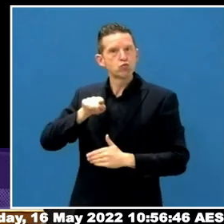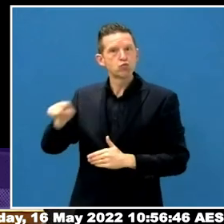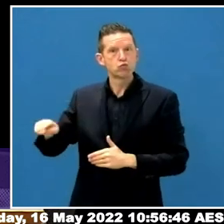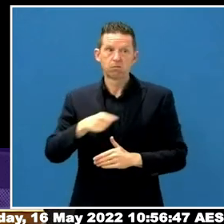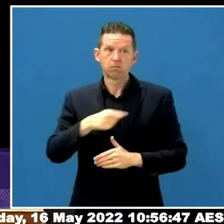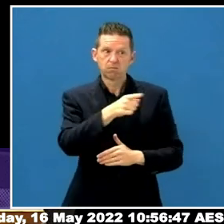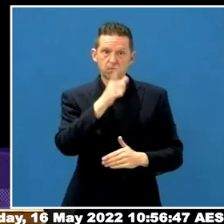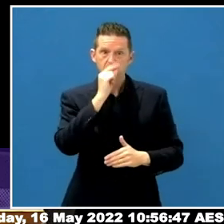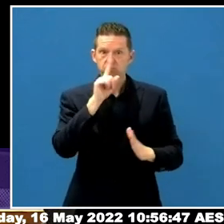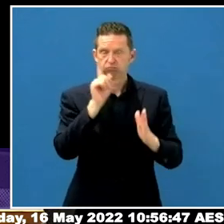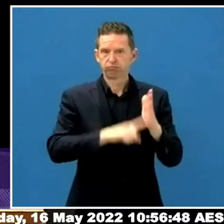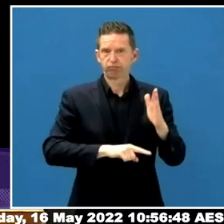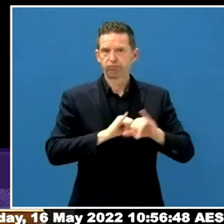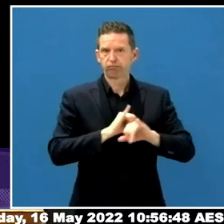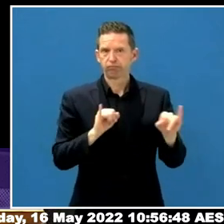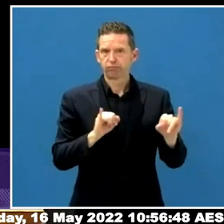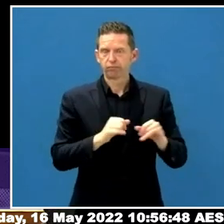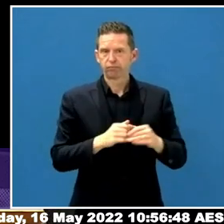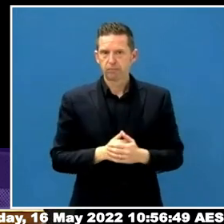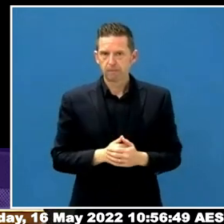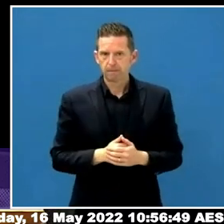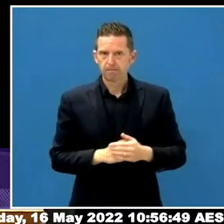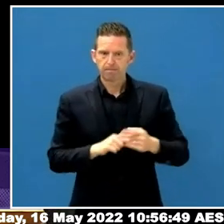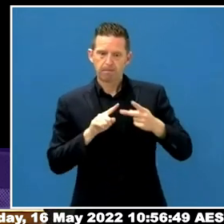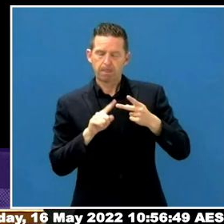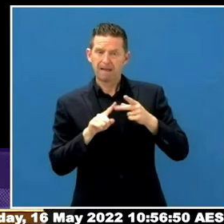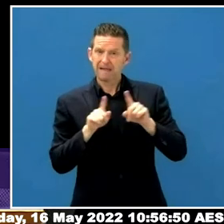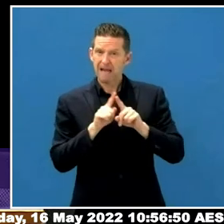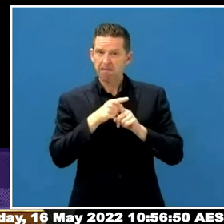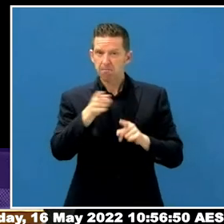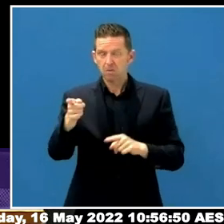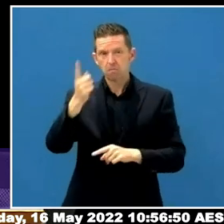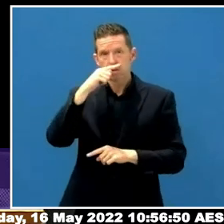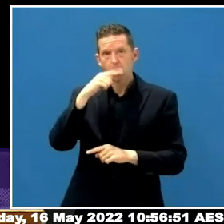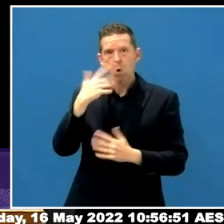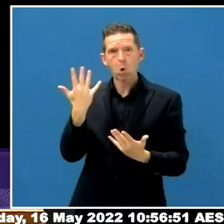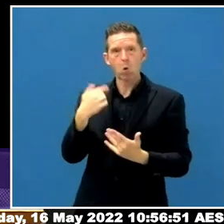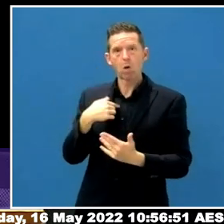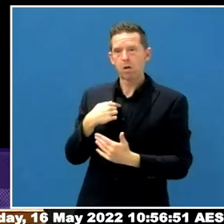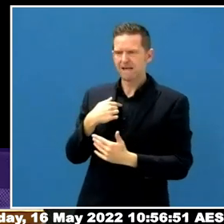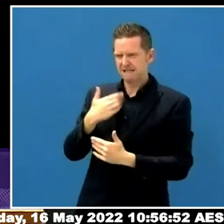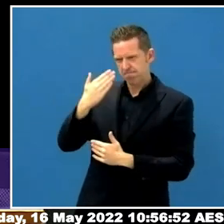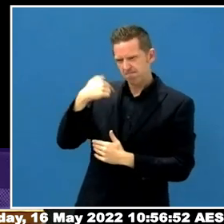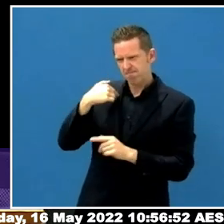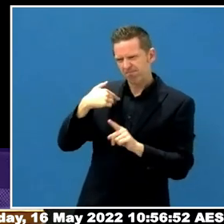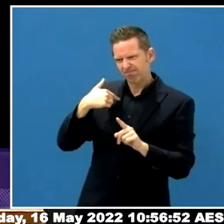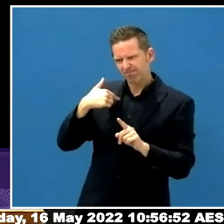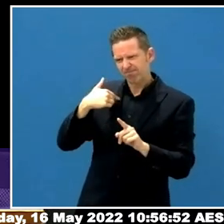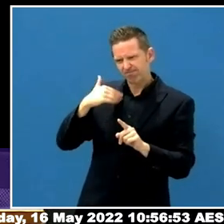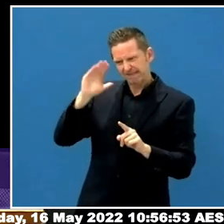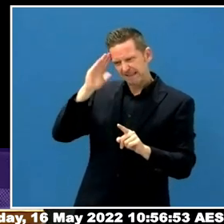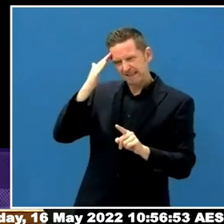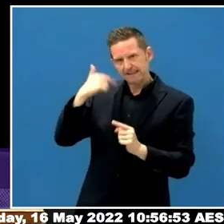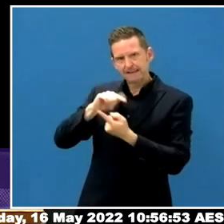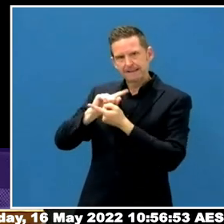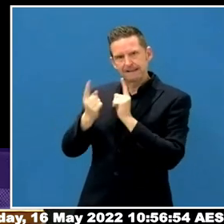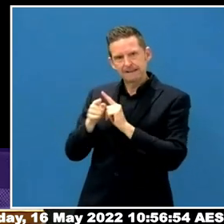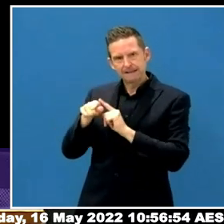"Any person to use, cause or inflict any violence, punishment, damage, loss or